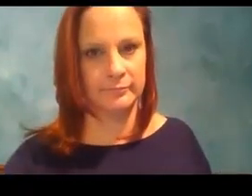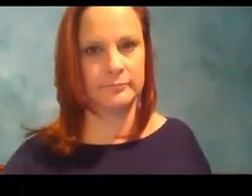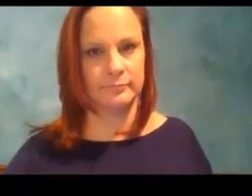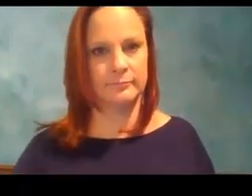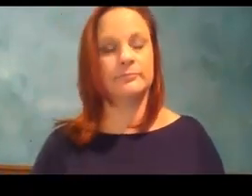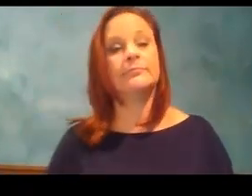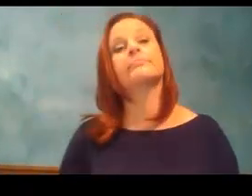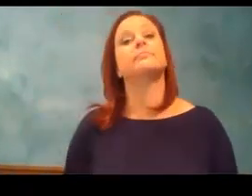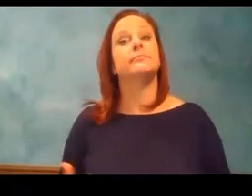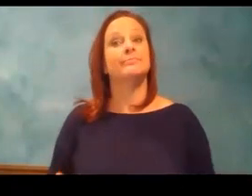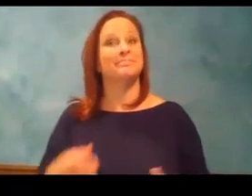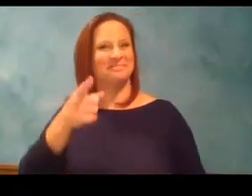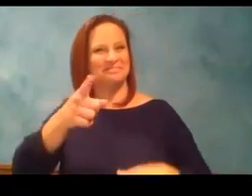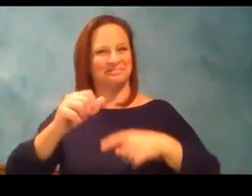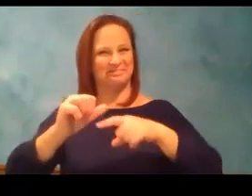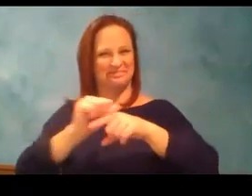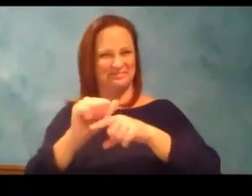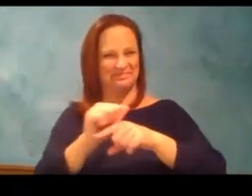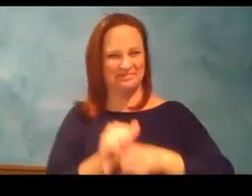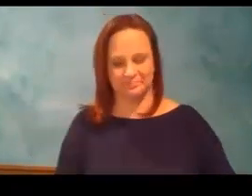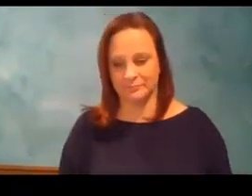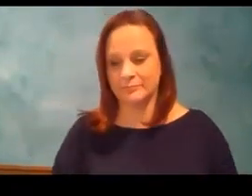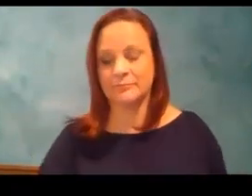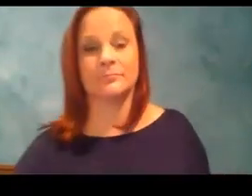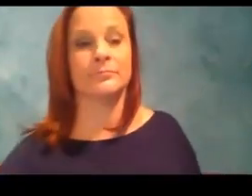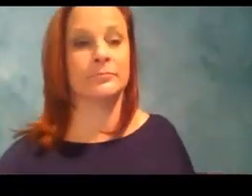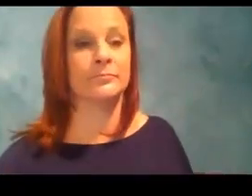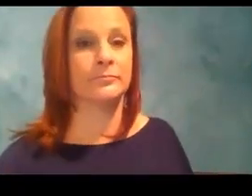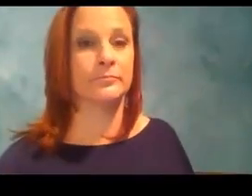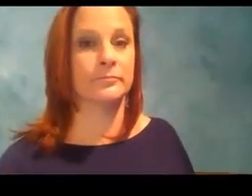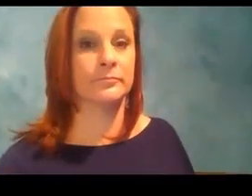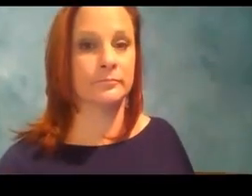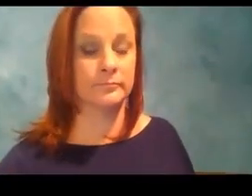four signs that can be thrown away. So now you get to practice!